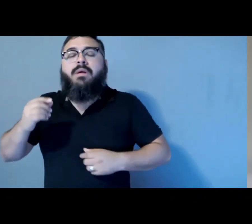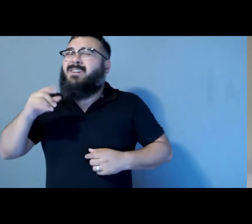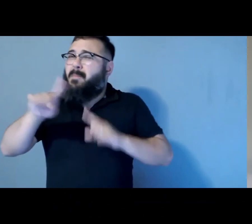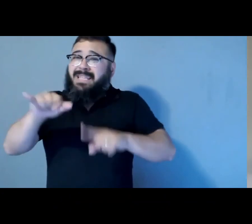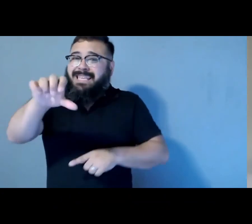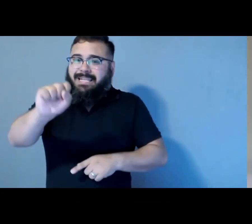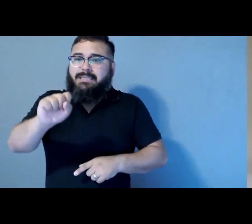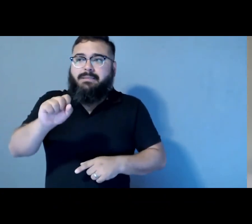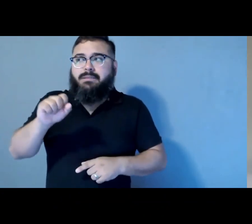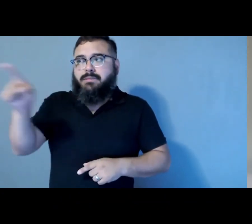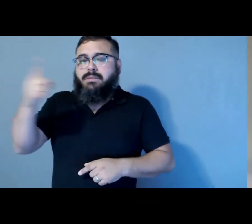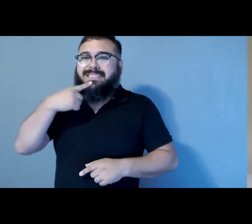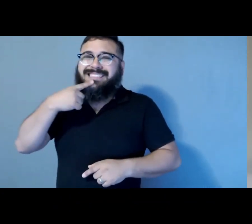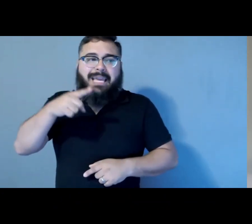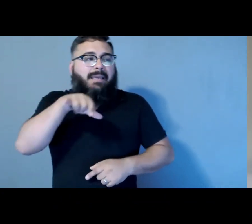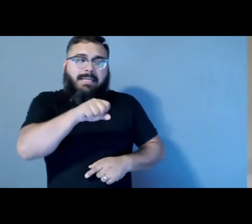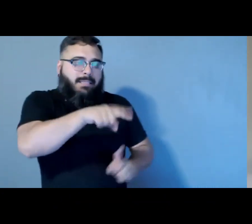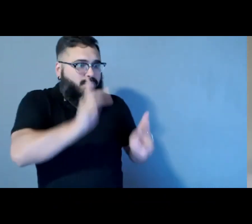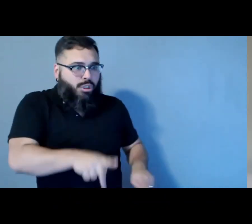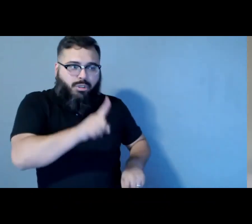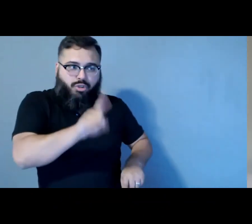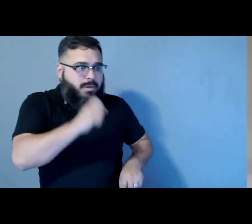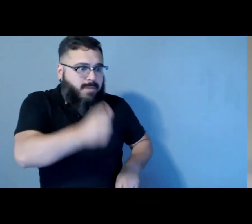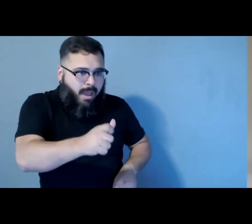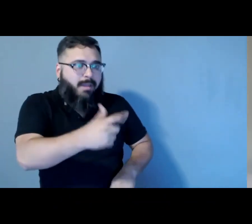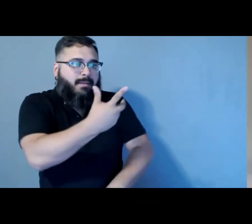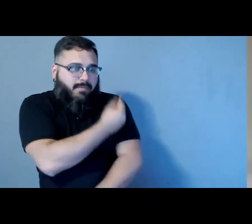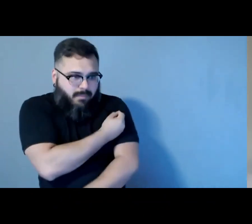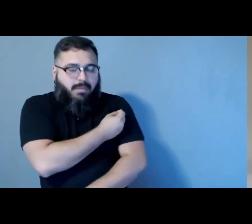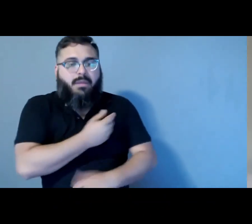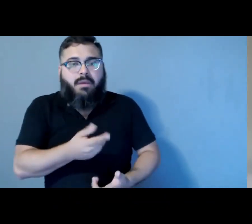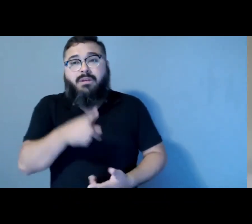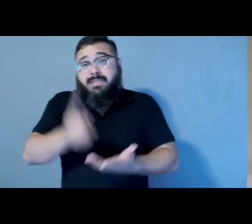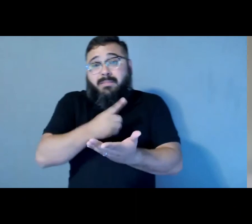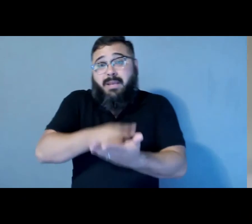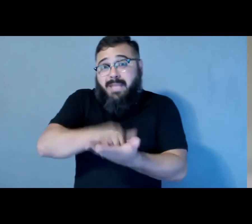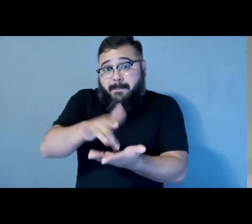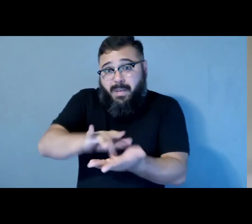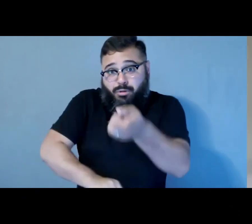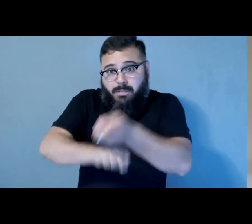that means this person should not get the vaccine. So sometimes that medical support might be more than that person's doctor.